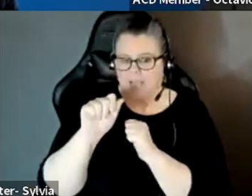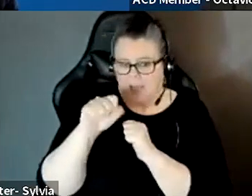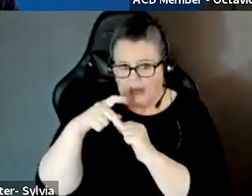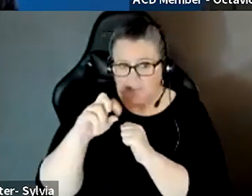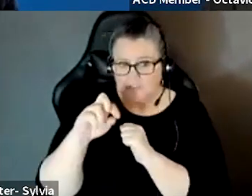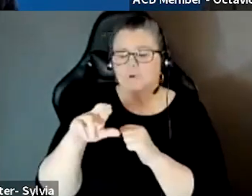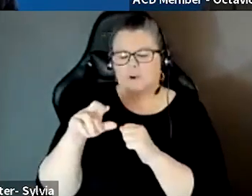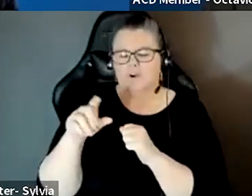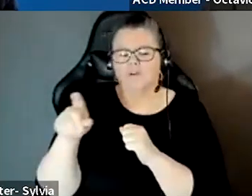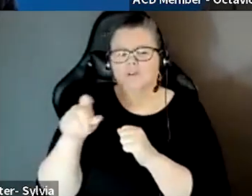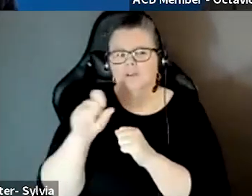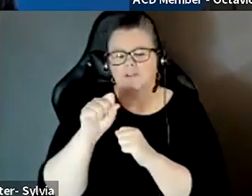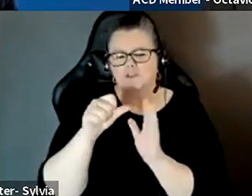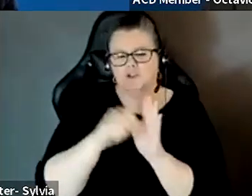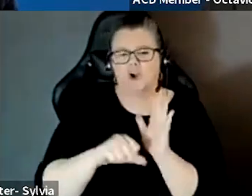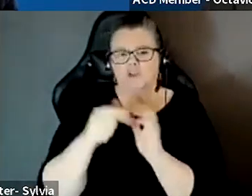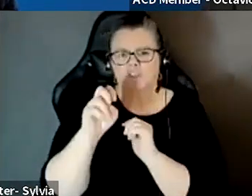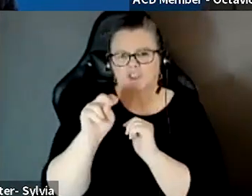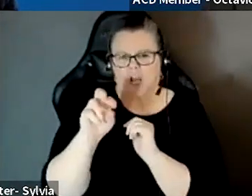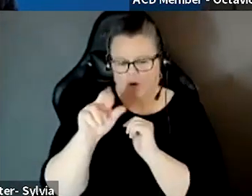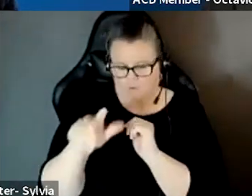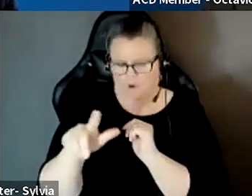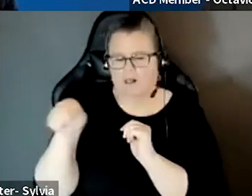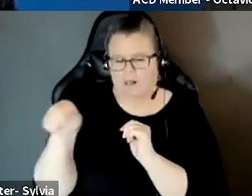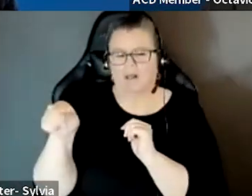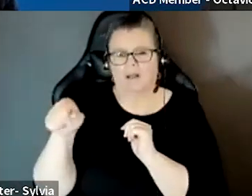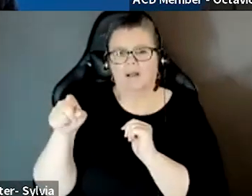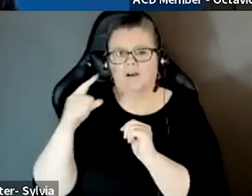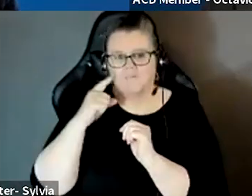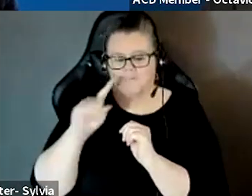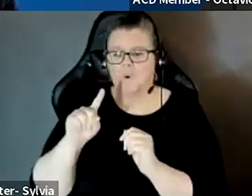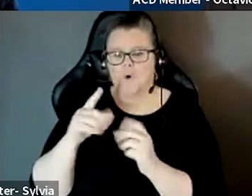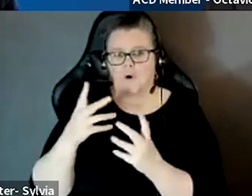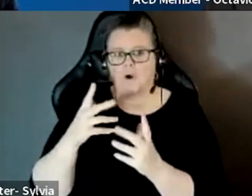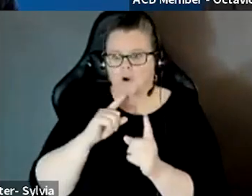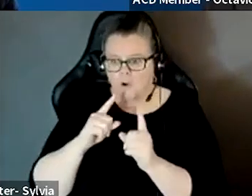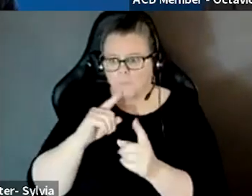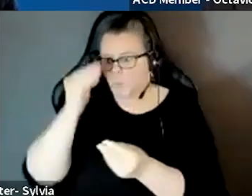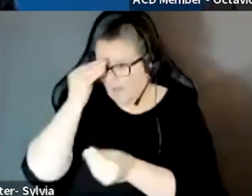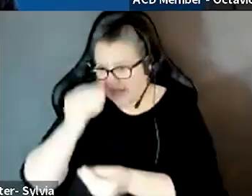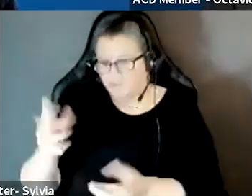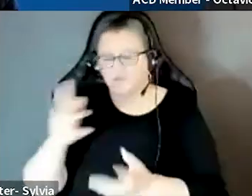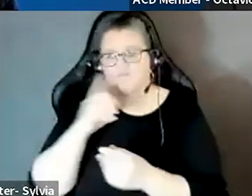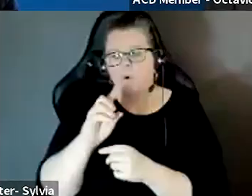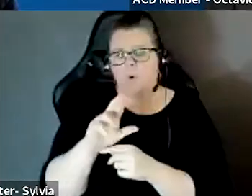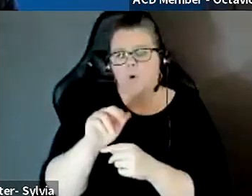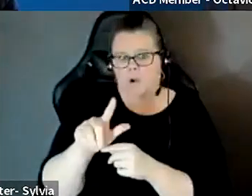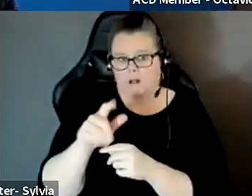on communications around oral antivirals. And I think you're right, there's a lot more that needs to be done.